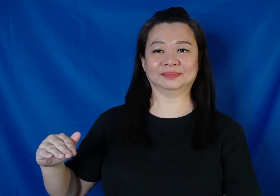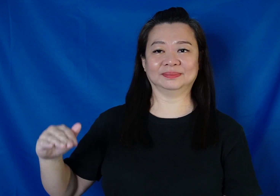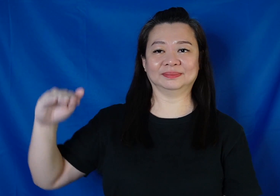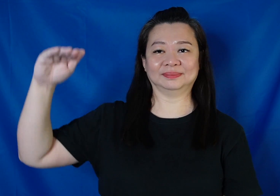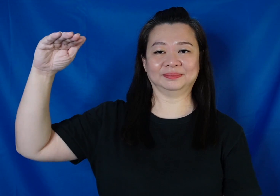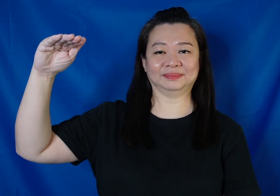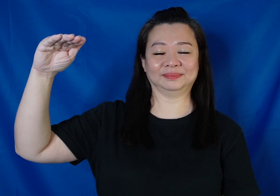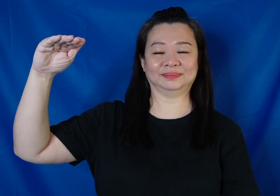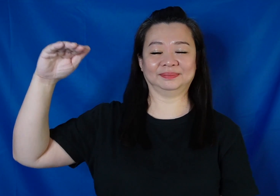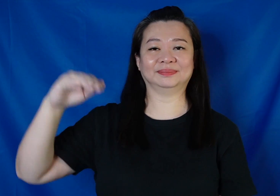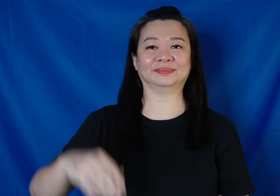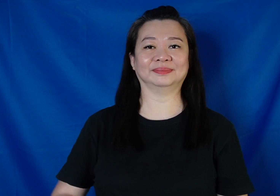GROW-UP